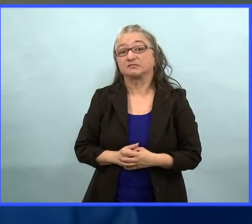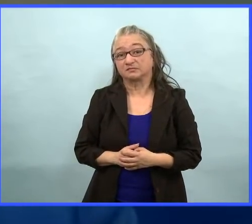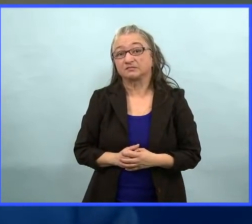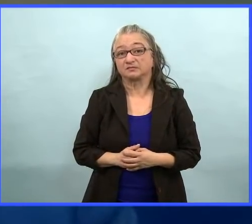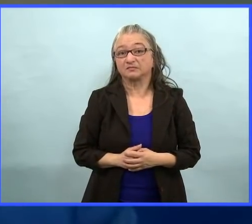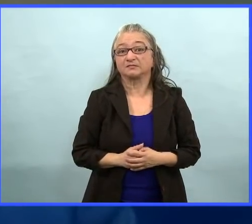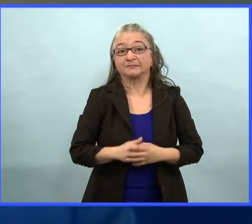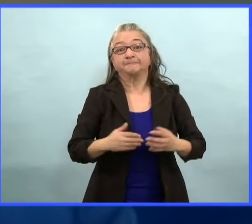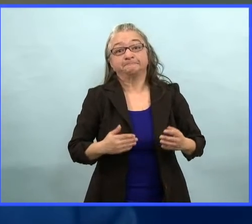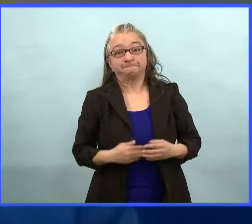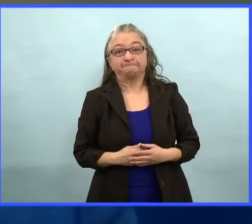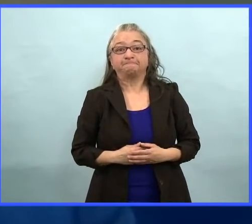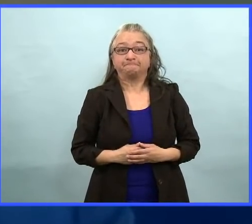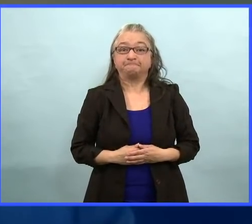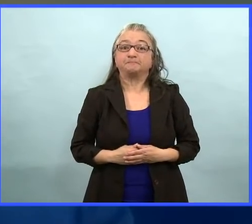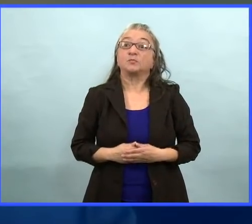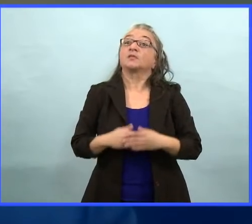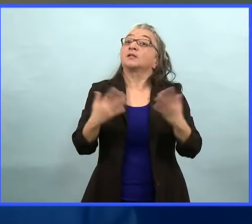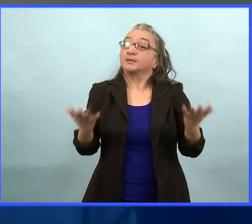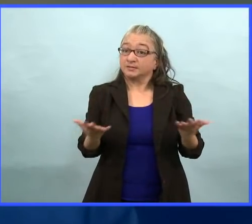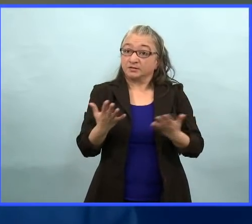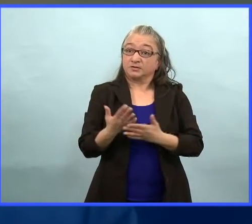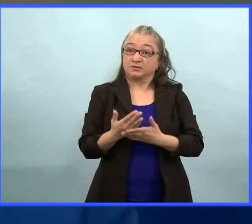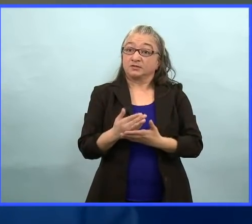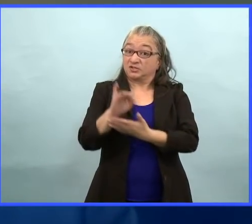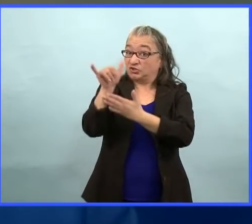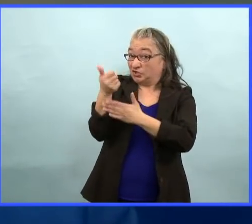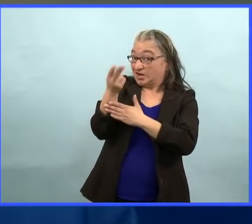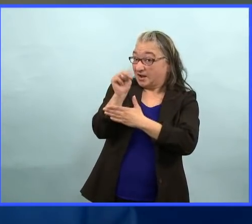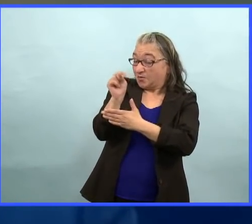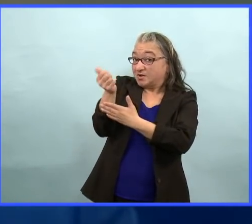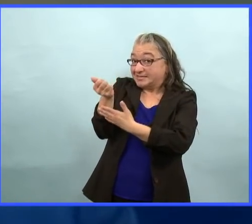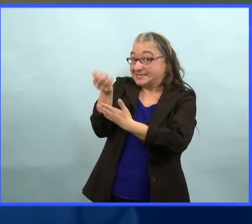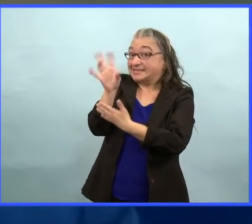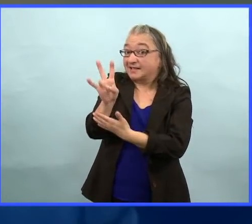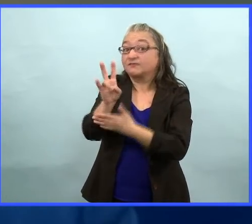since january the 17th this review has looked at patient charts of covert positive patients